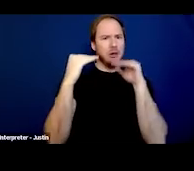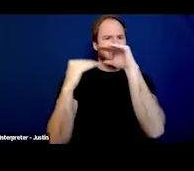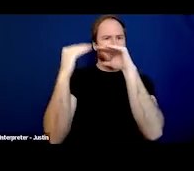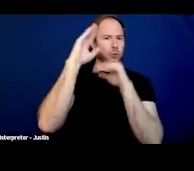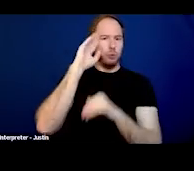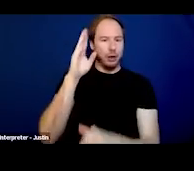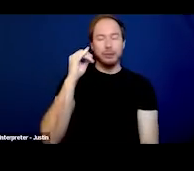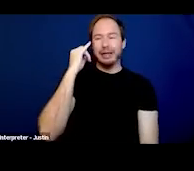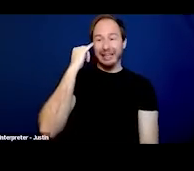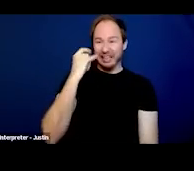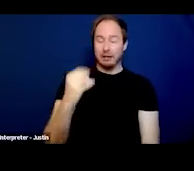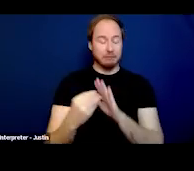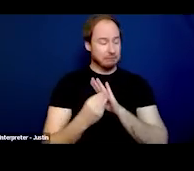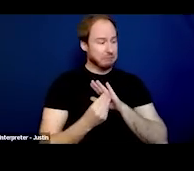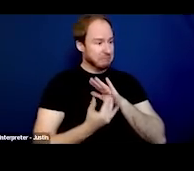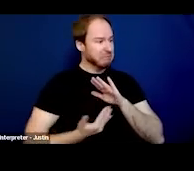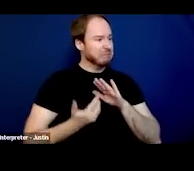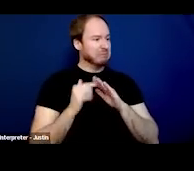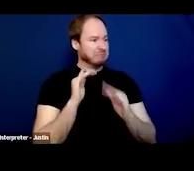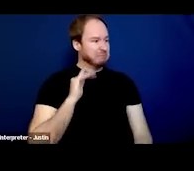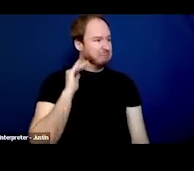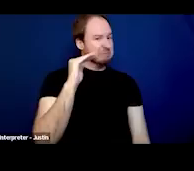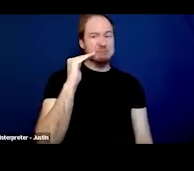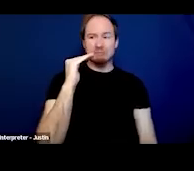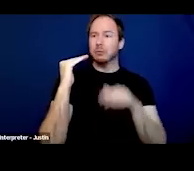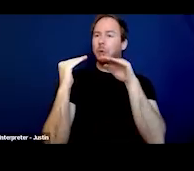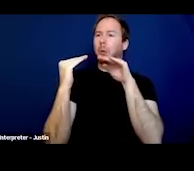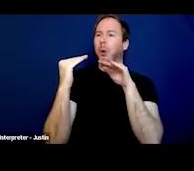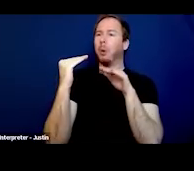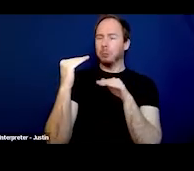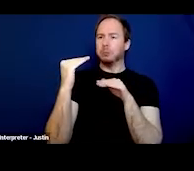But by speaking calmly and gently, they're kind of forced to come down to your level a little bit so they can hear you,